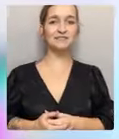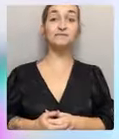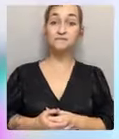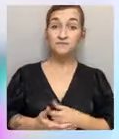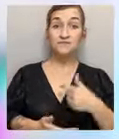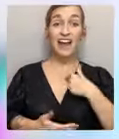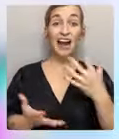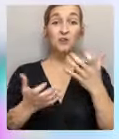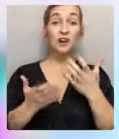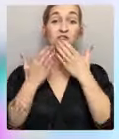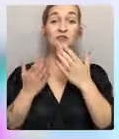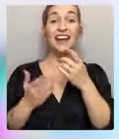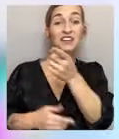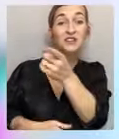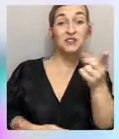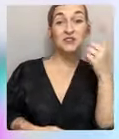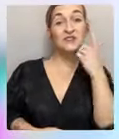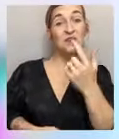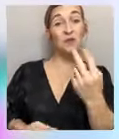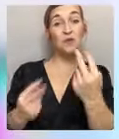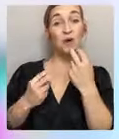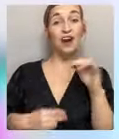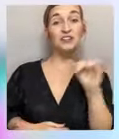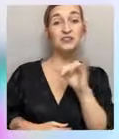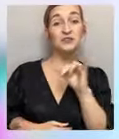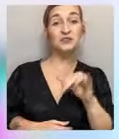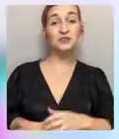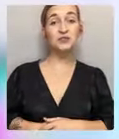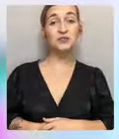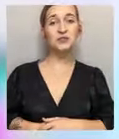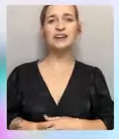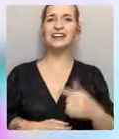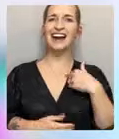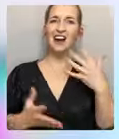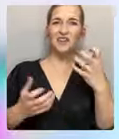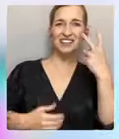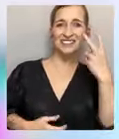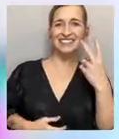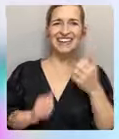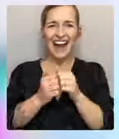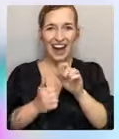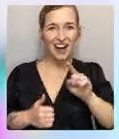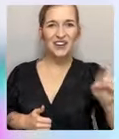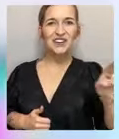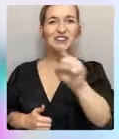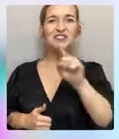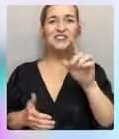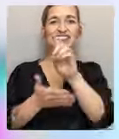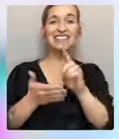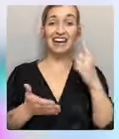I want to thank all of you for watching this as well. From here, I want to see how you're designing for women.